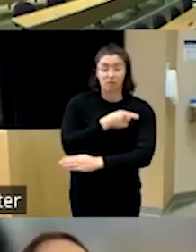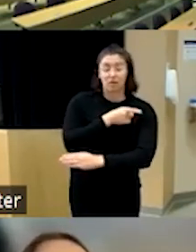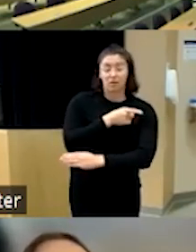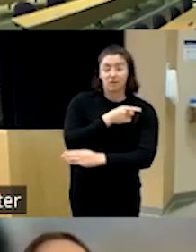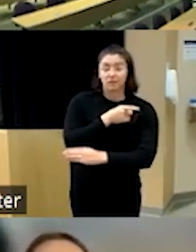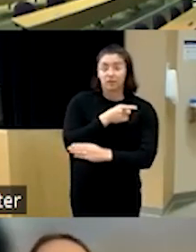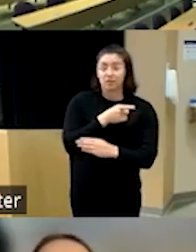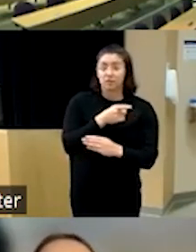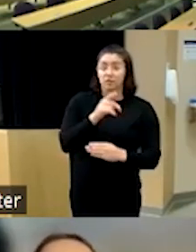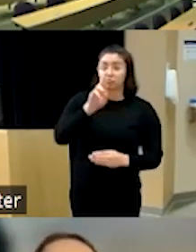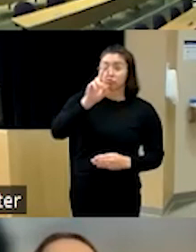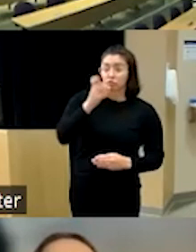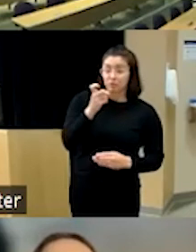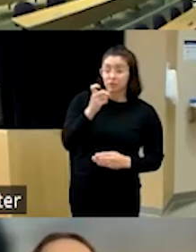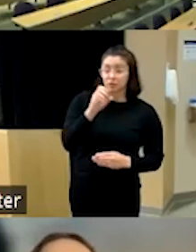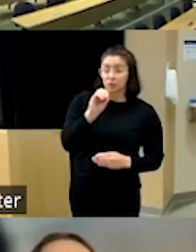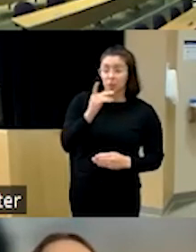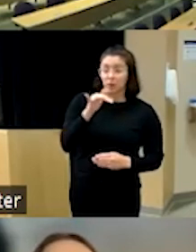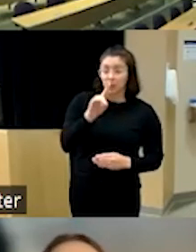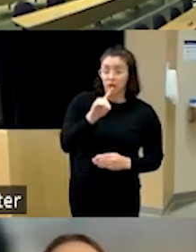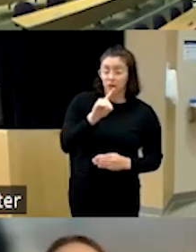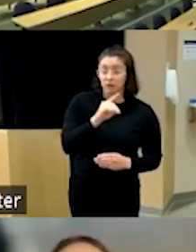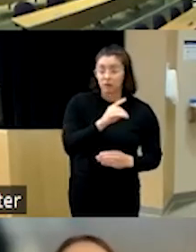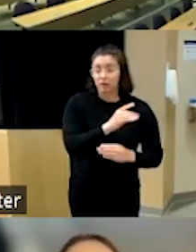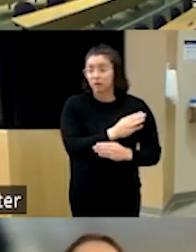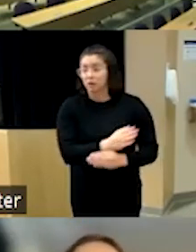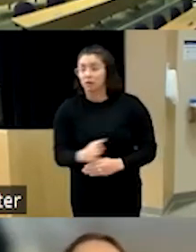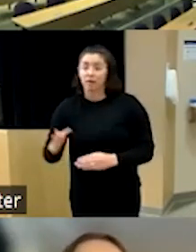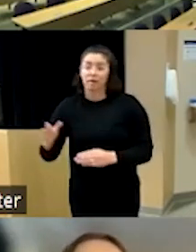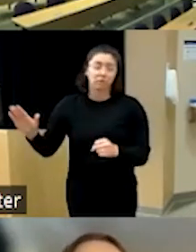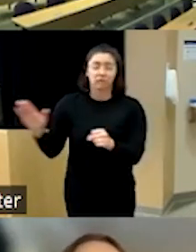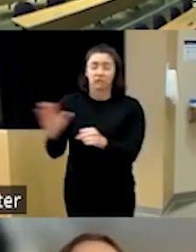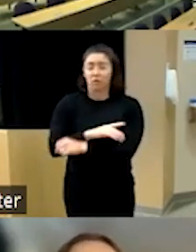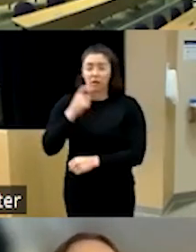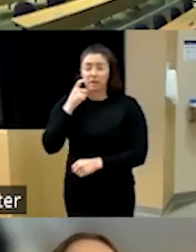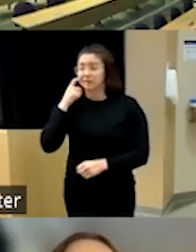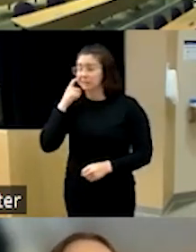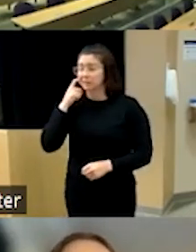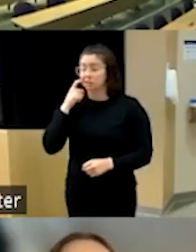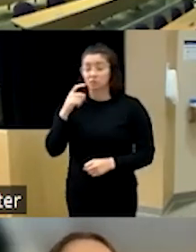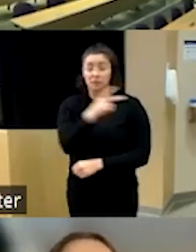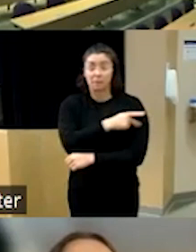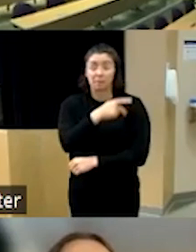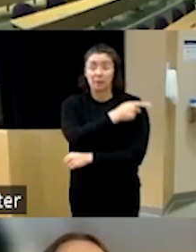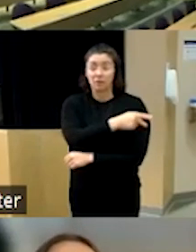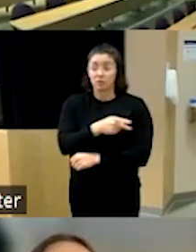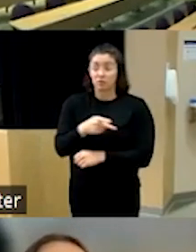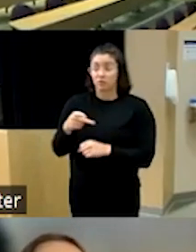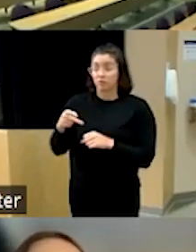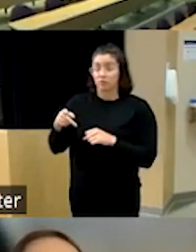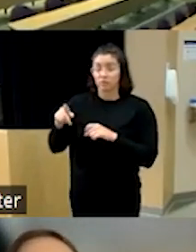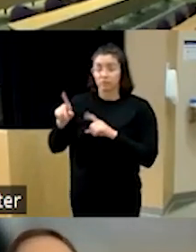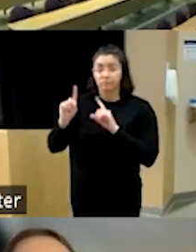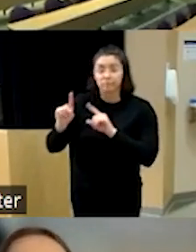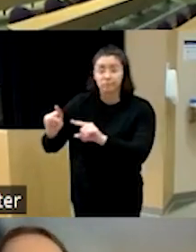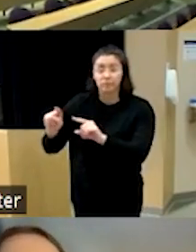um prescription of opioids and full addiction with patients going or doing criminal things to